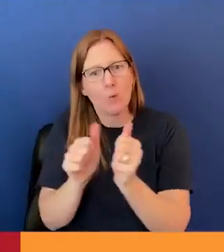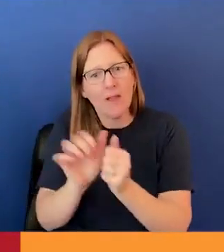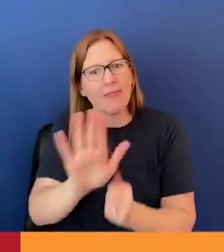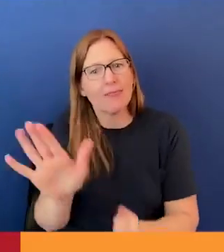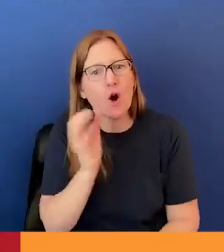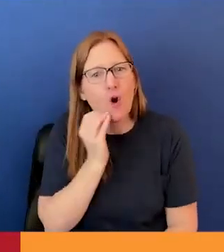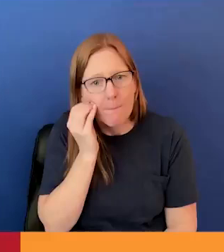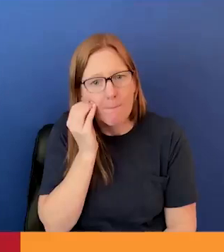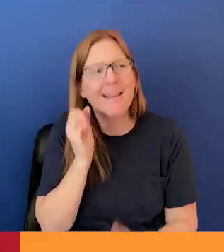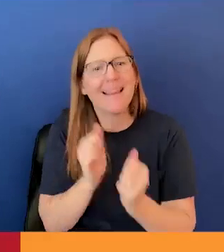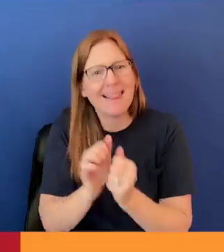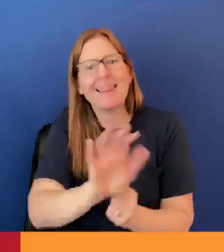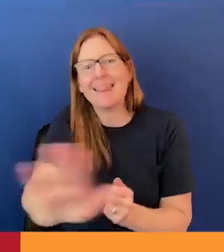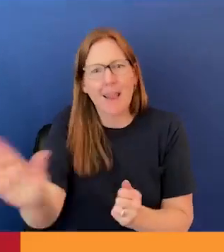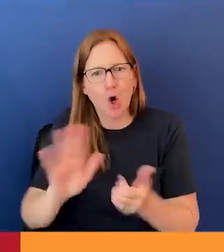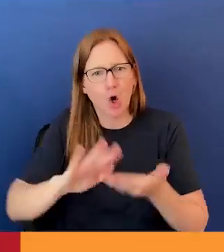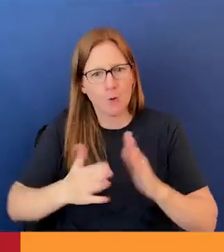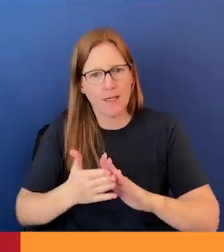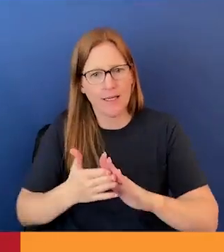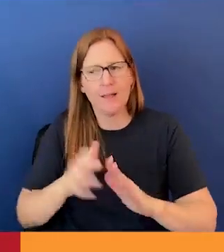in the community, out of institutional care.